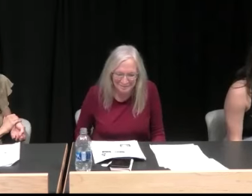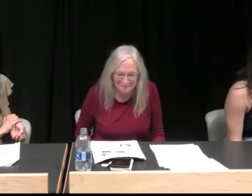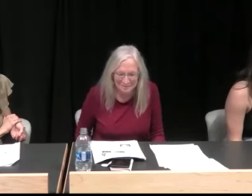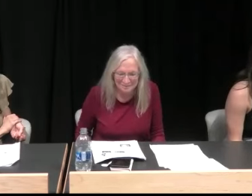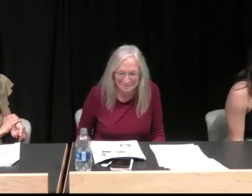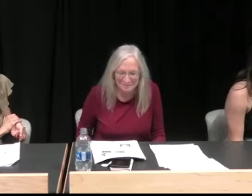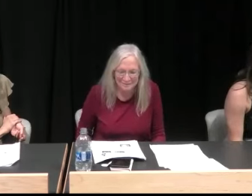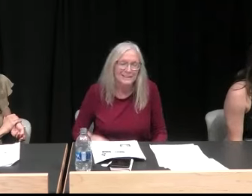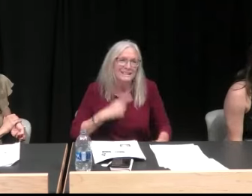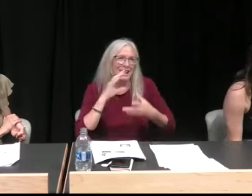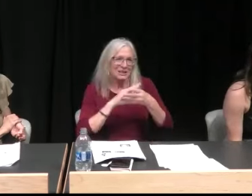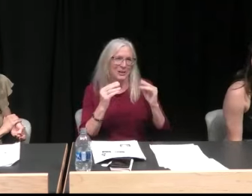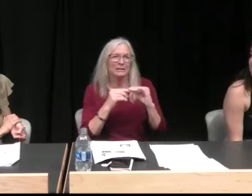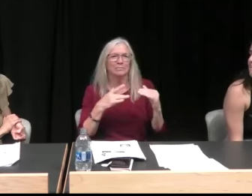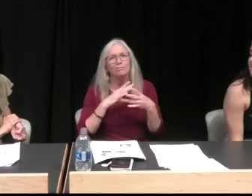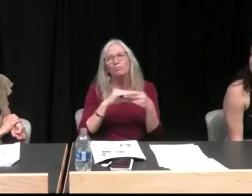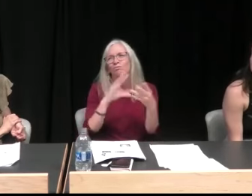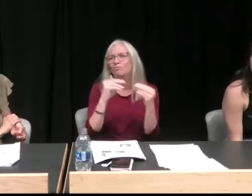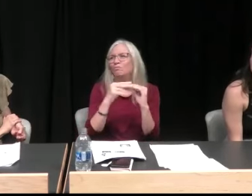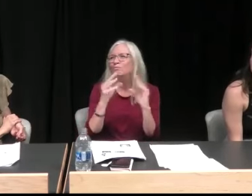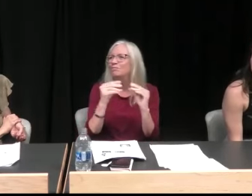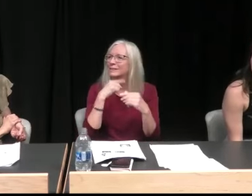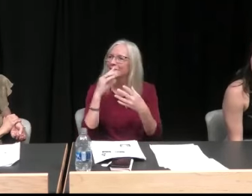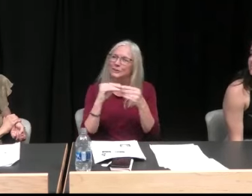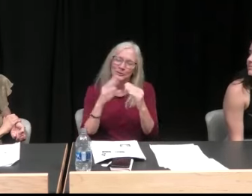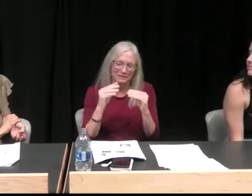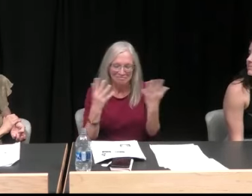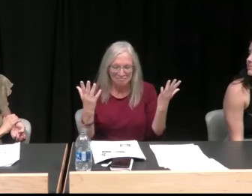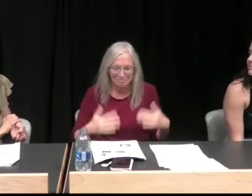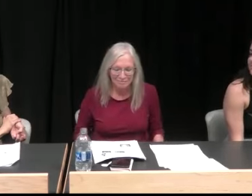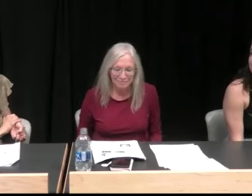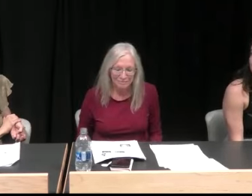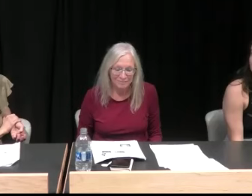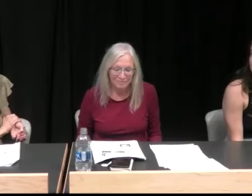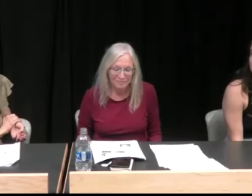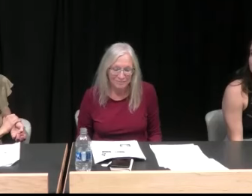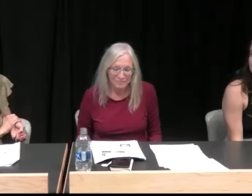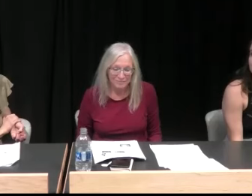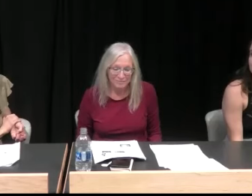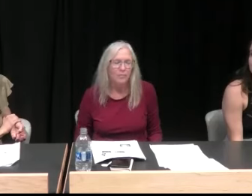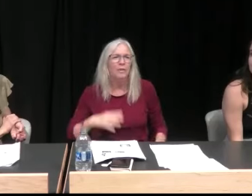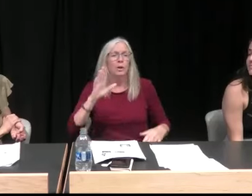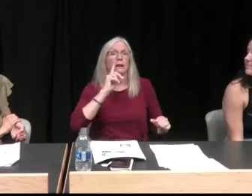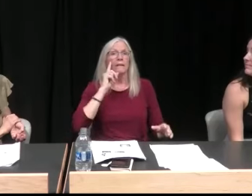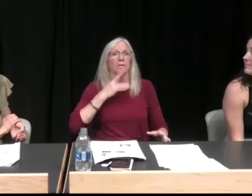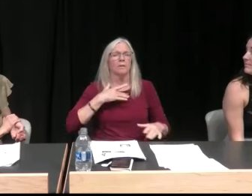look different when you're not relying on sound um telling stories look very different uh in the